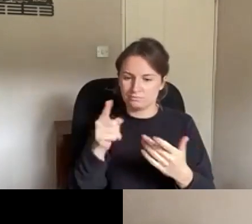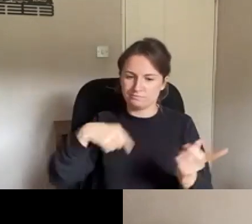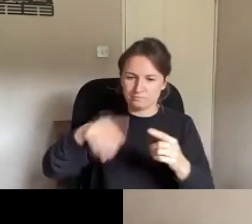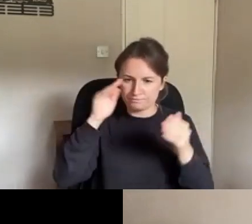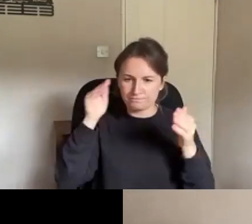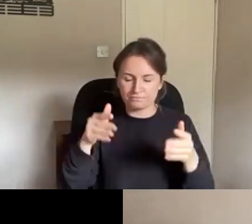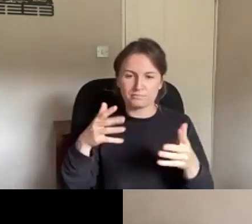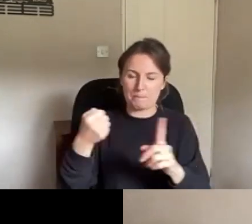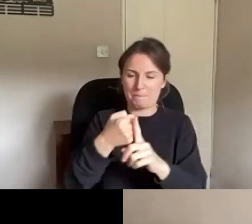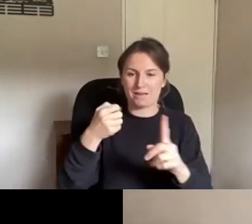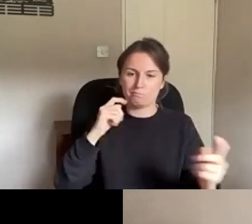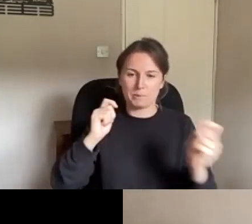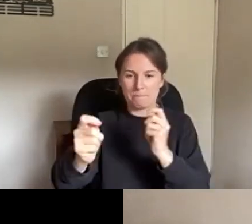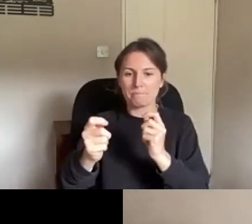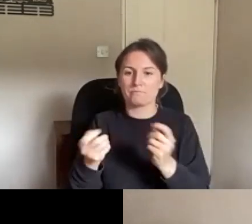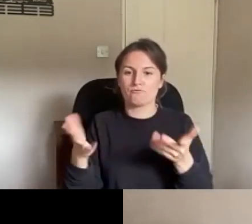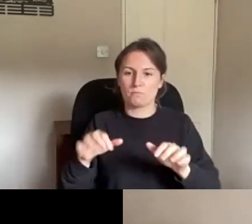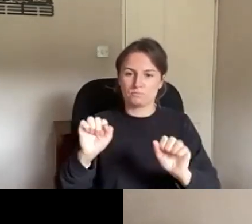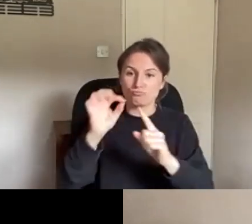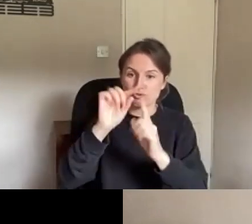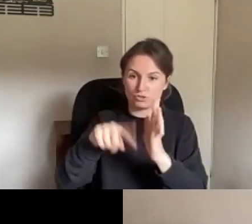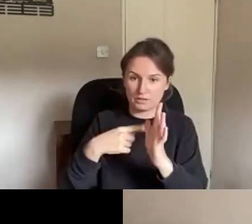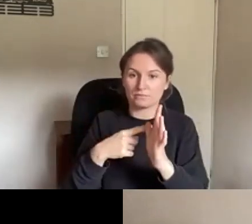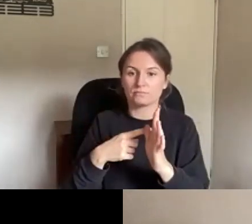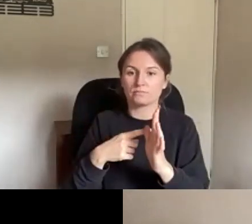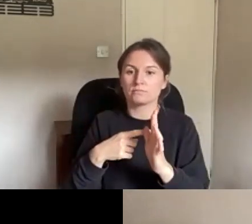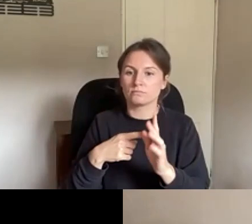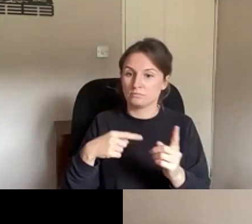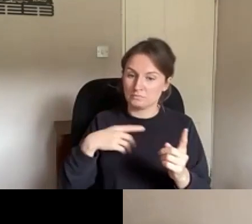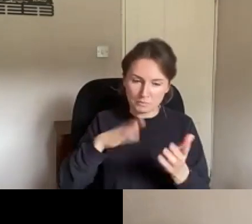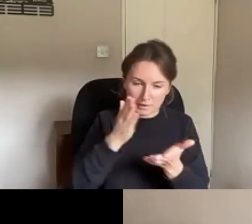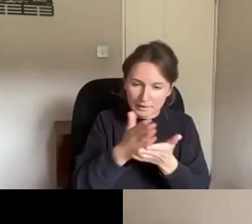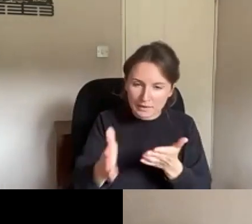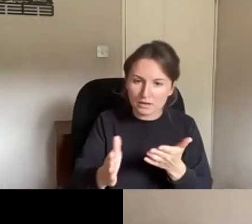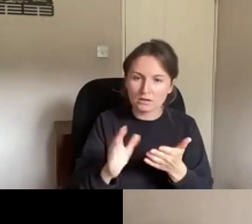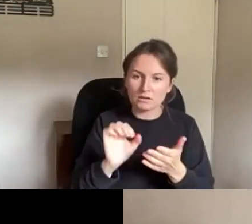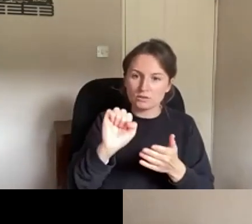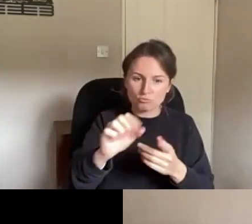Just be clear about where you were, what it did and what the outcomes were.